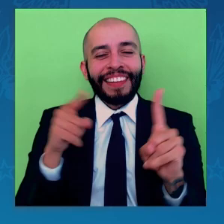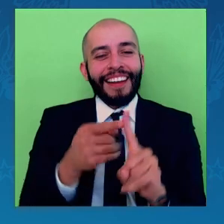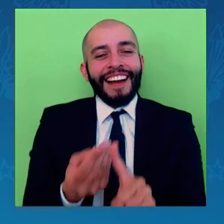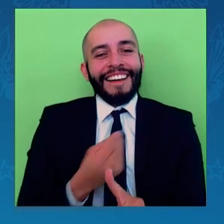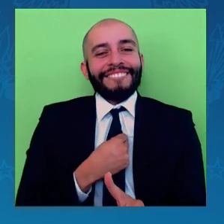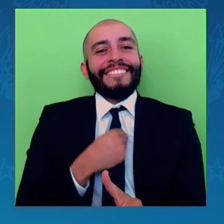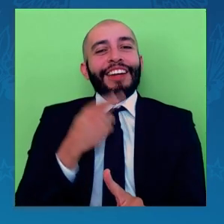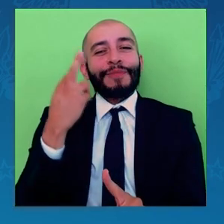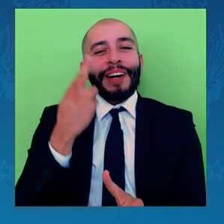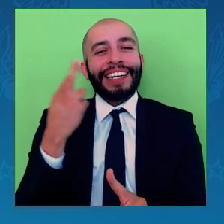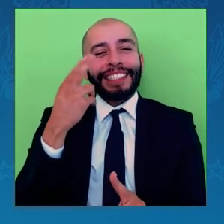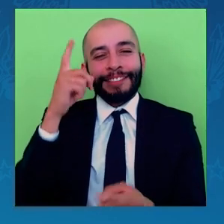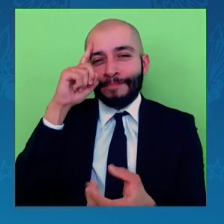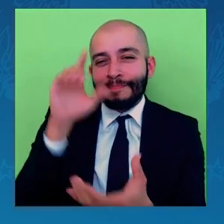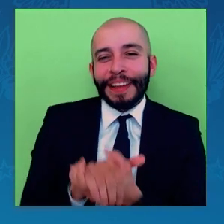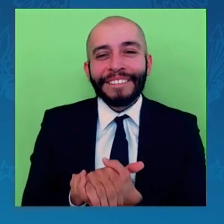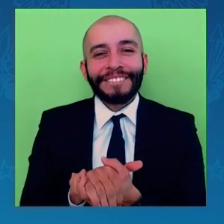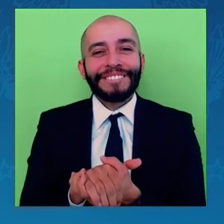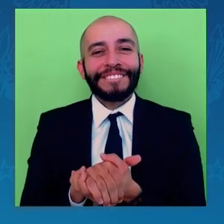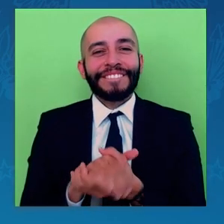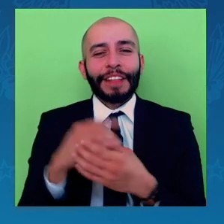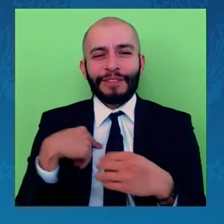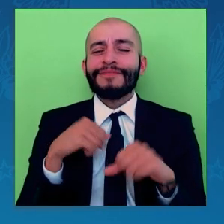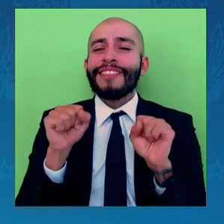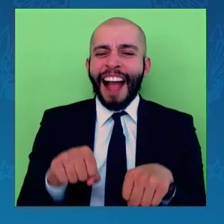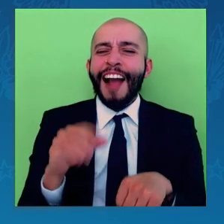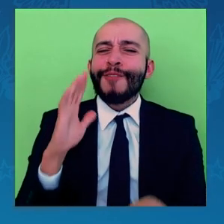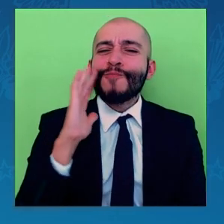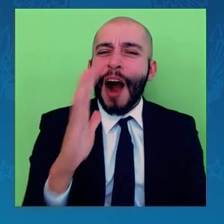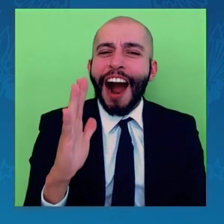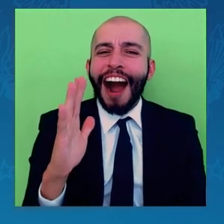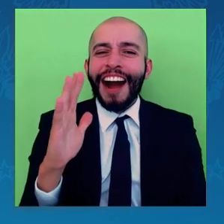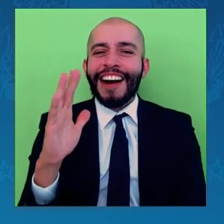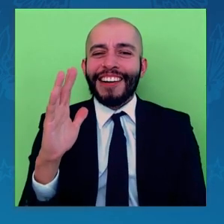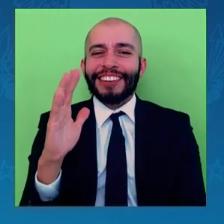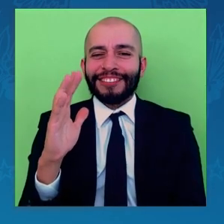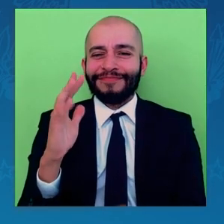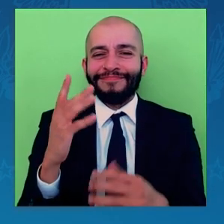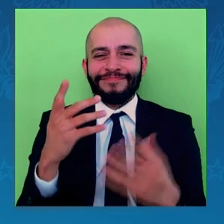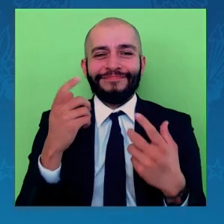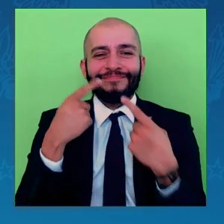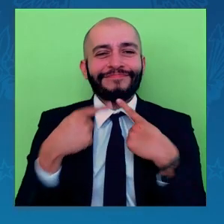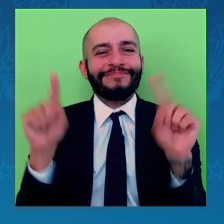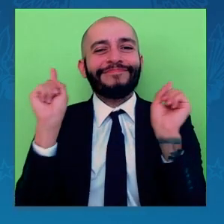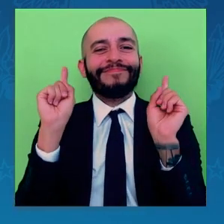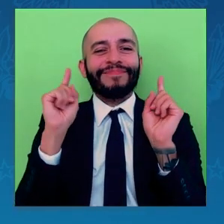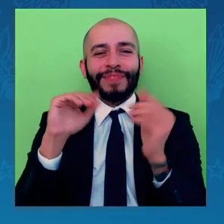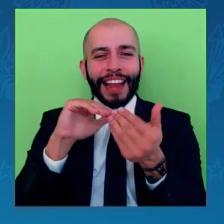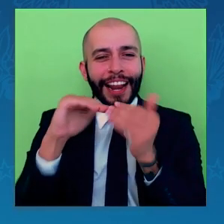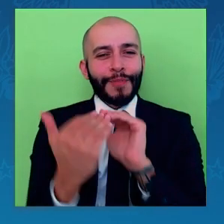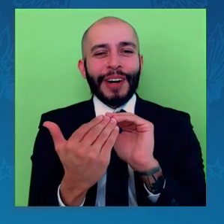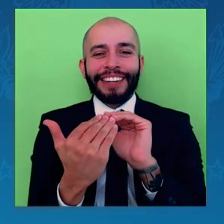The focus on a response of grounded in equity. This has been at the center of President Biden and Vice President Harris's